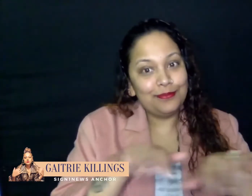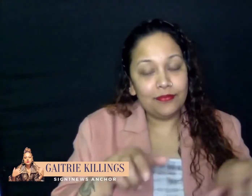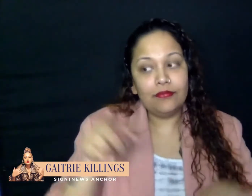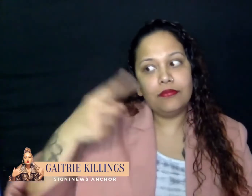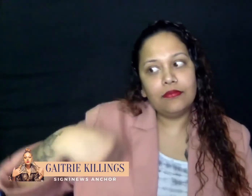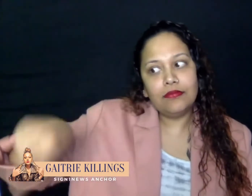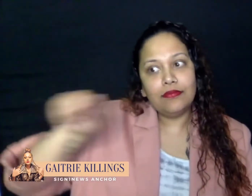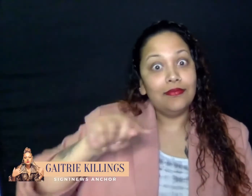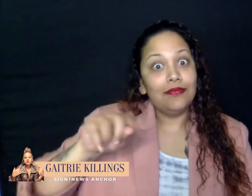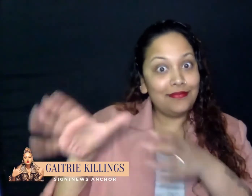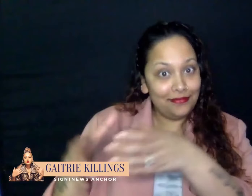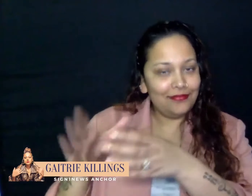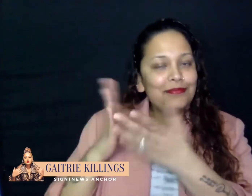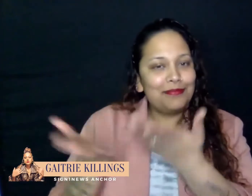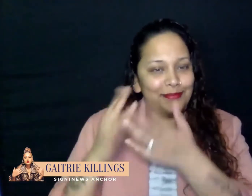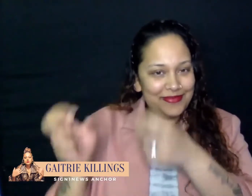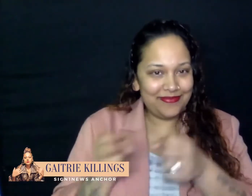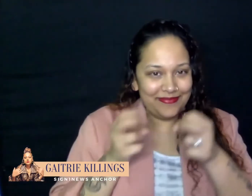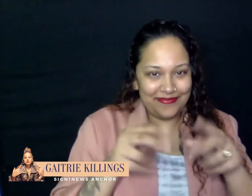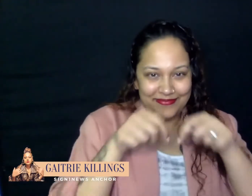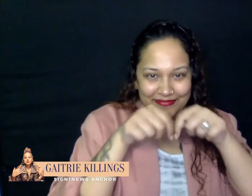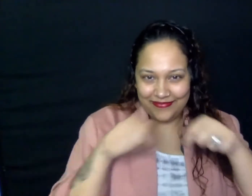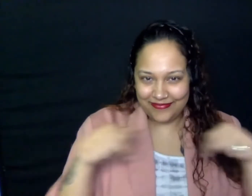this update, we may add it at the bottom of the screen.